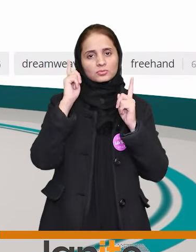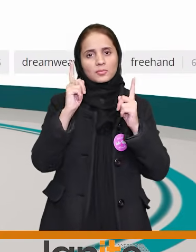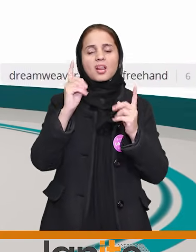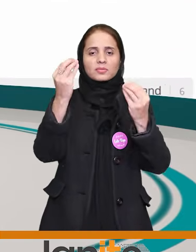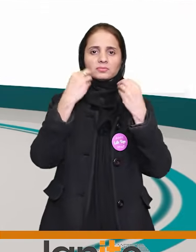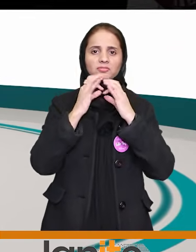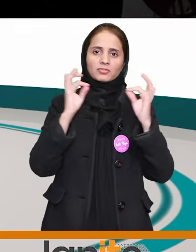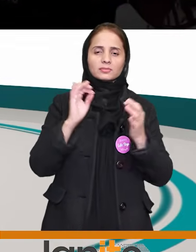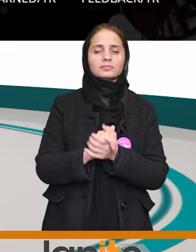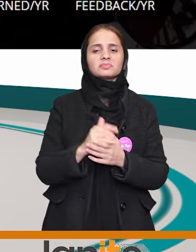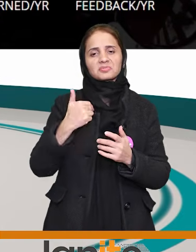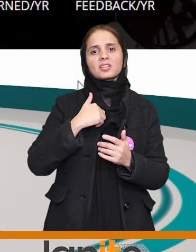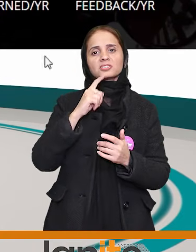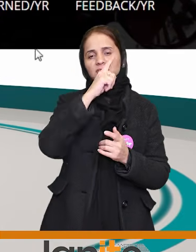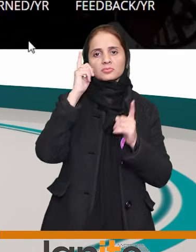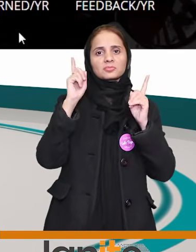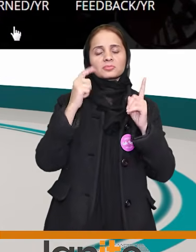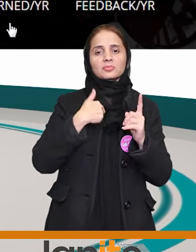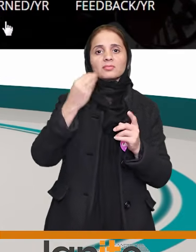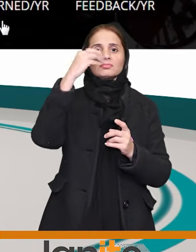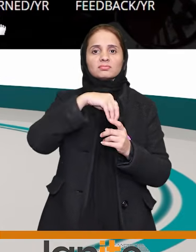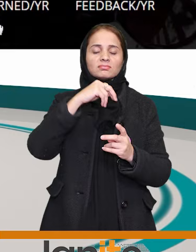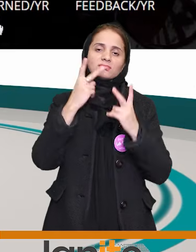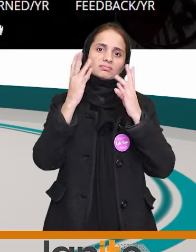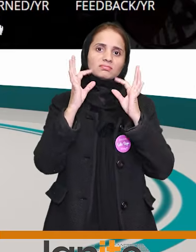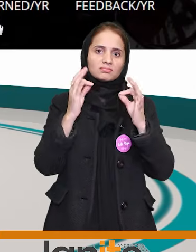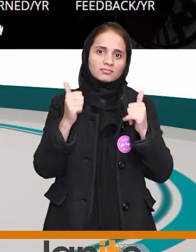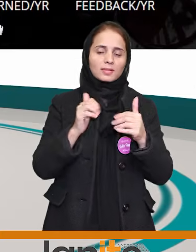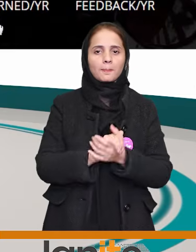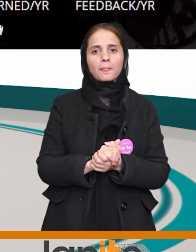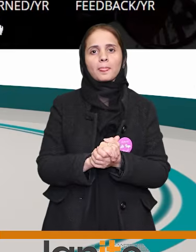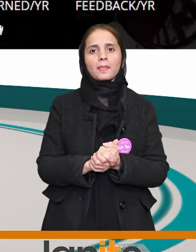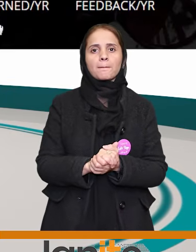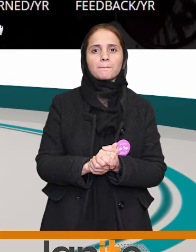Then only, these earnings of mine can be seen on the screen in previous videos.